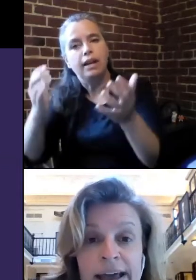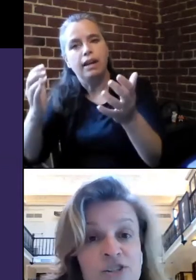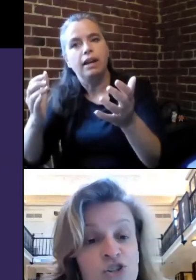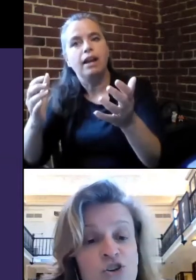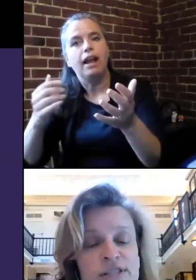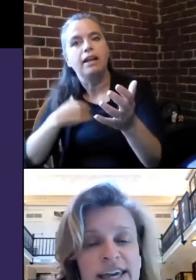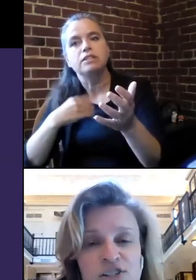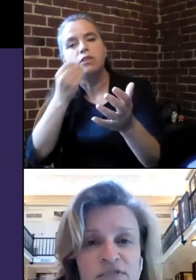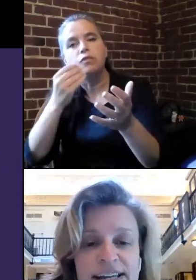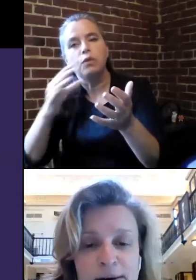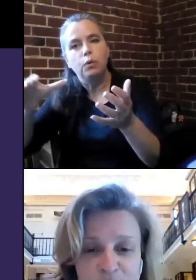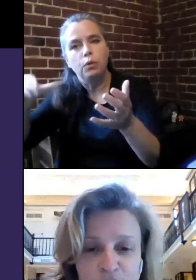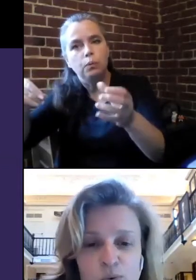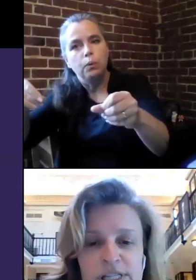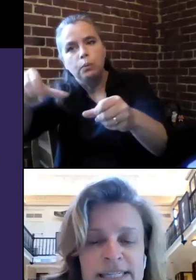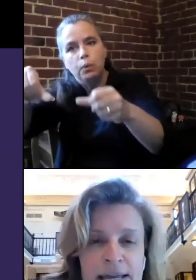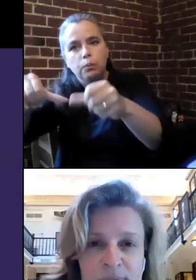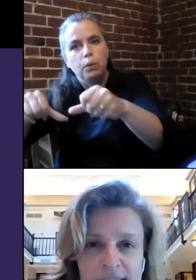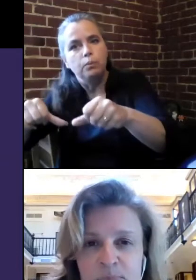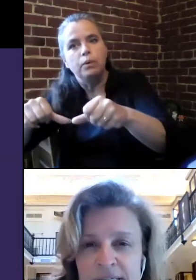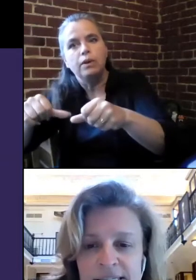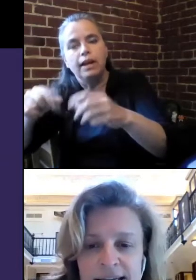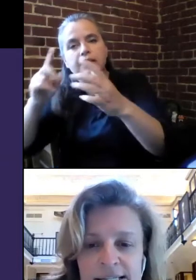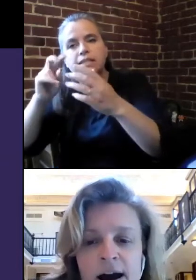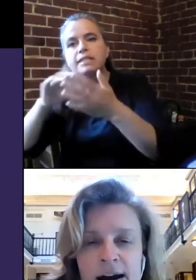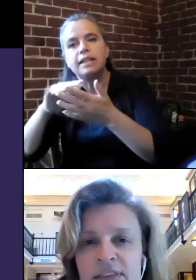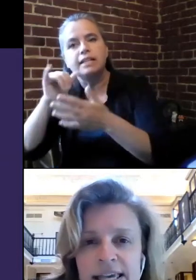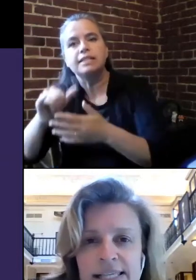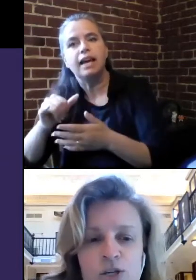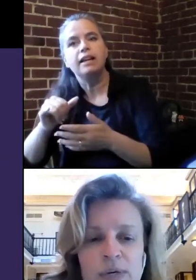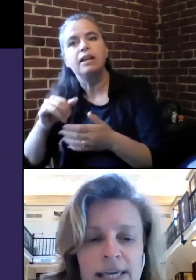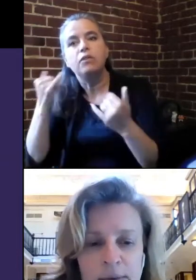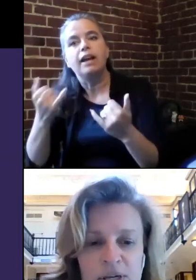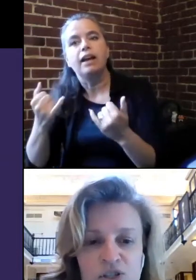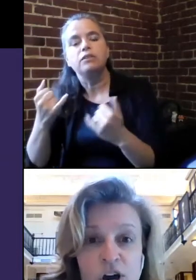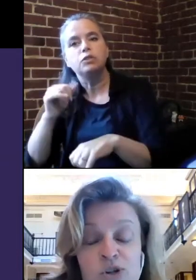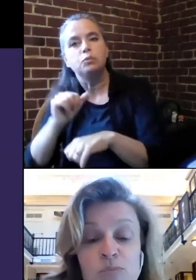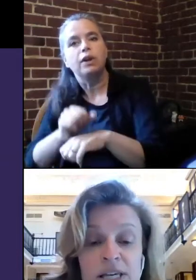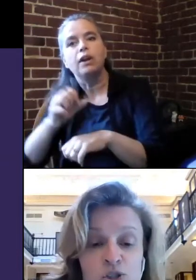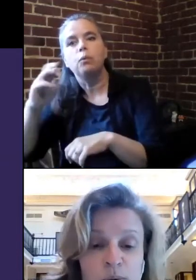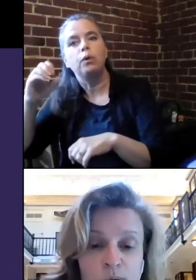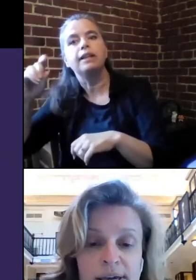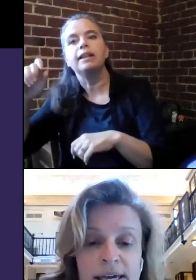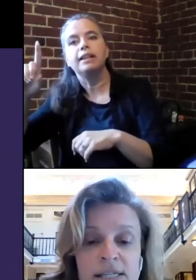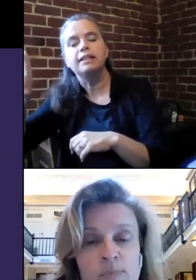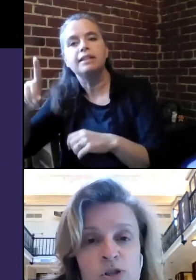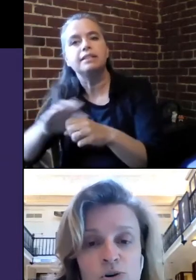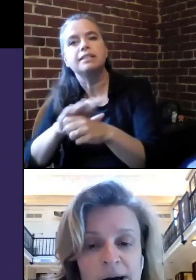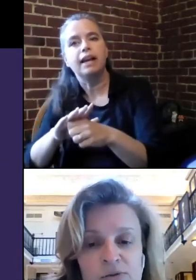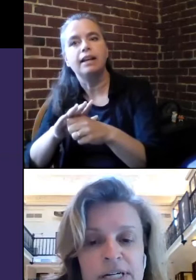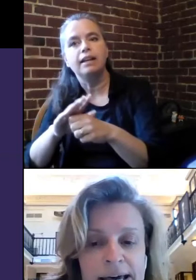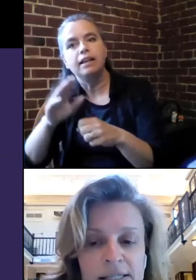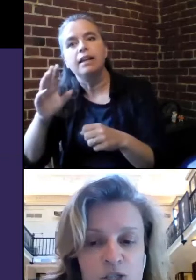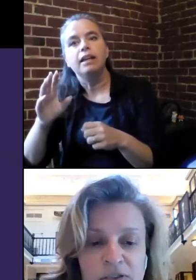She is currently excavating a Middle Woodland and Mississippian site on the SIUE campus, where she plans to employ similar pottery analysis methods to explore past cuisine.